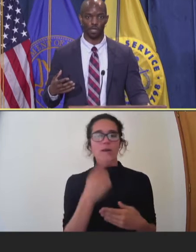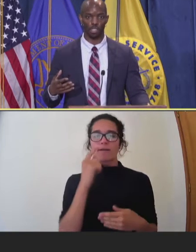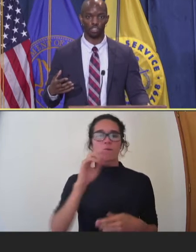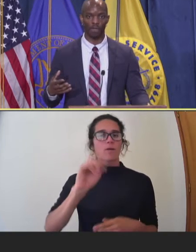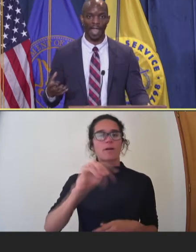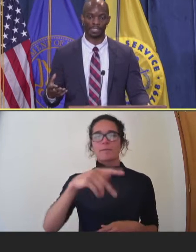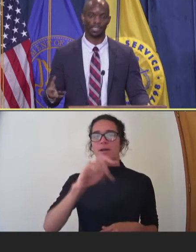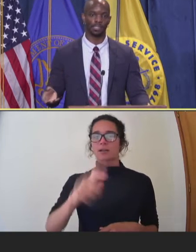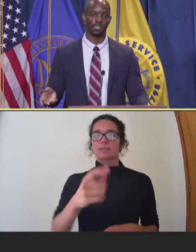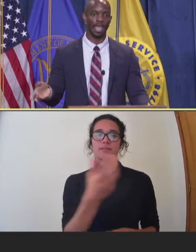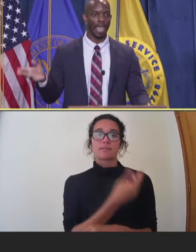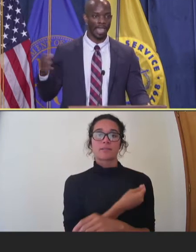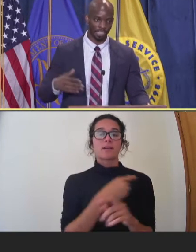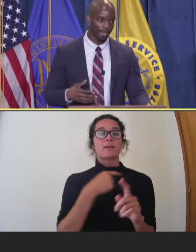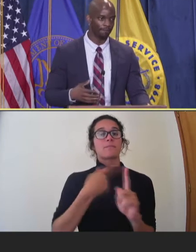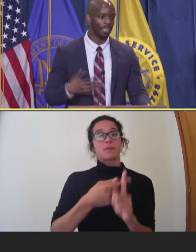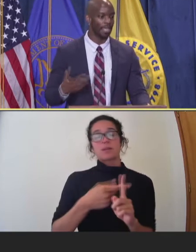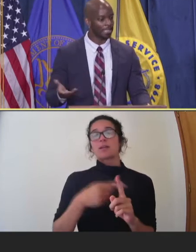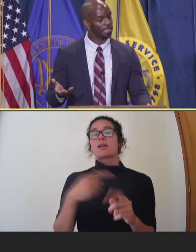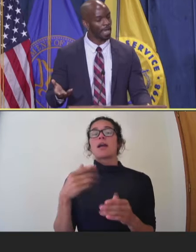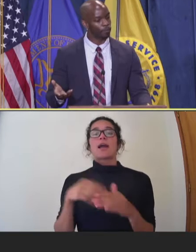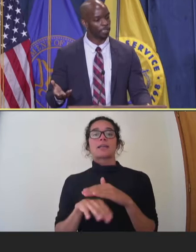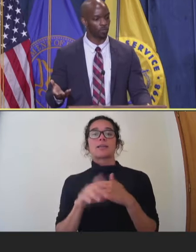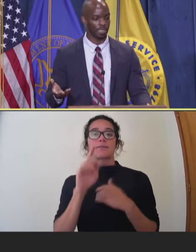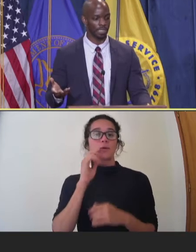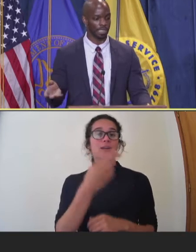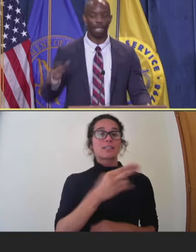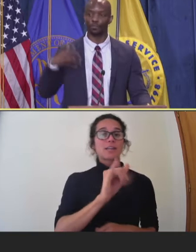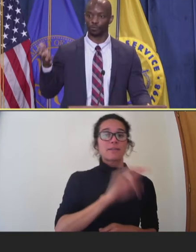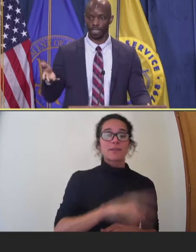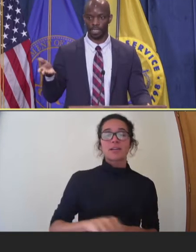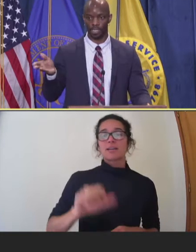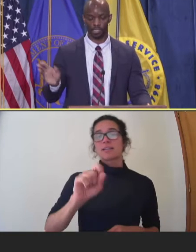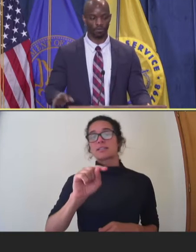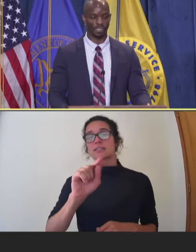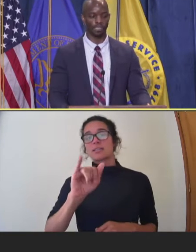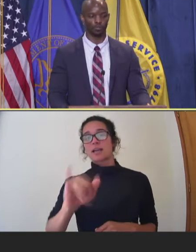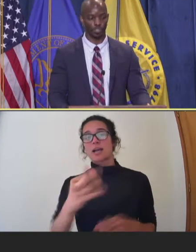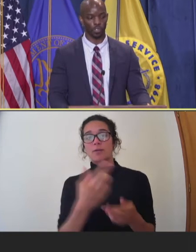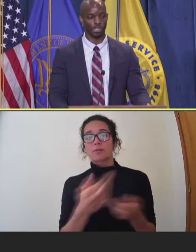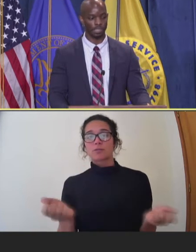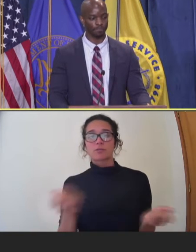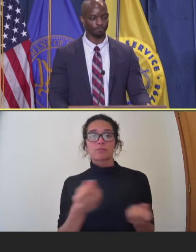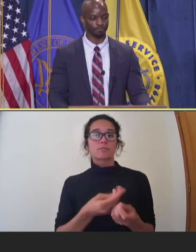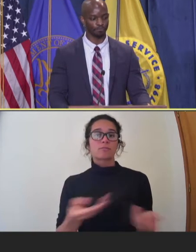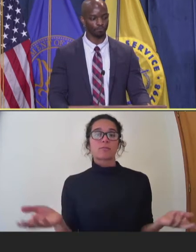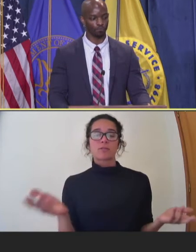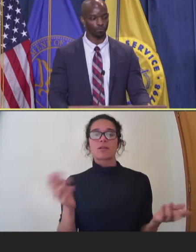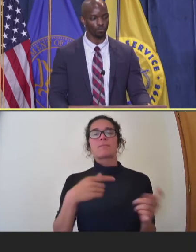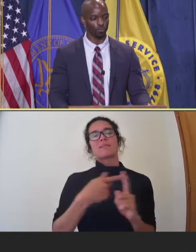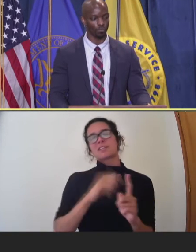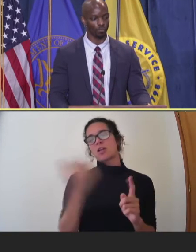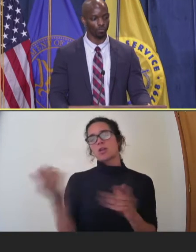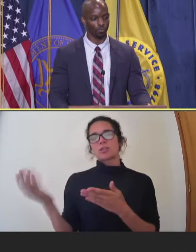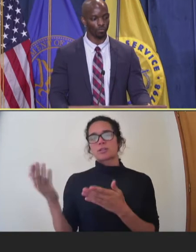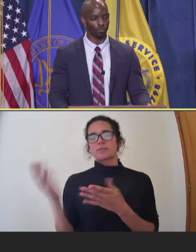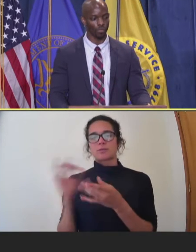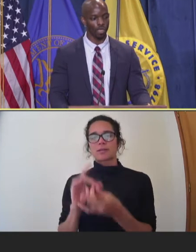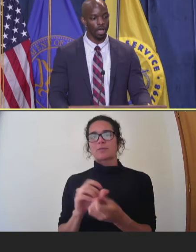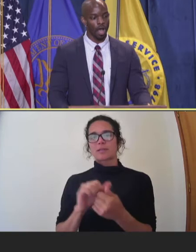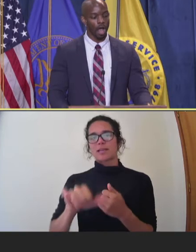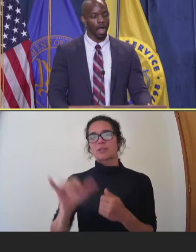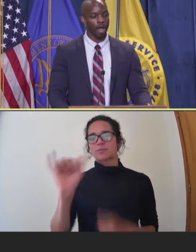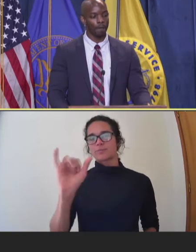but also access to HIV and STI resources and other related services and resources.